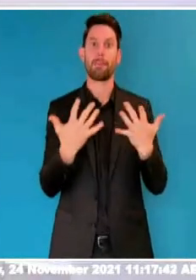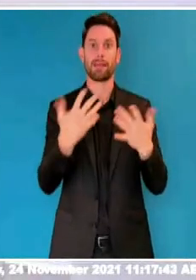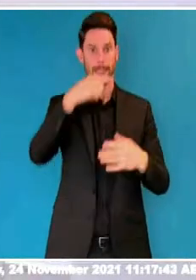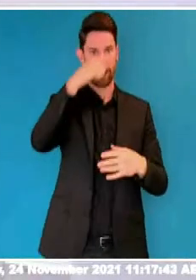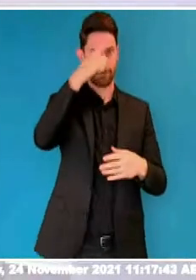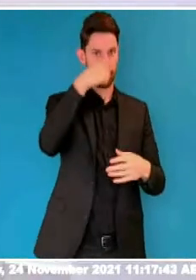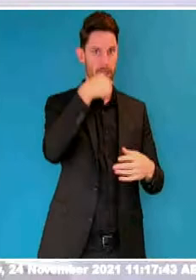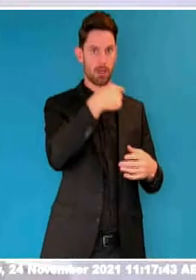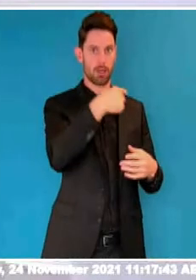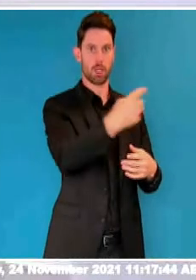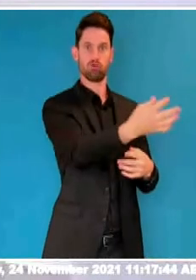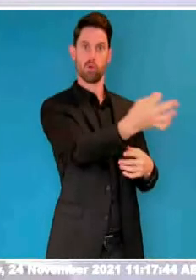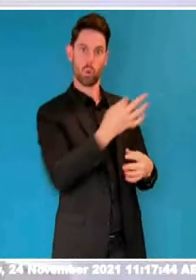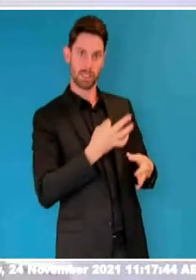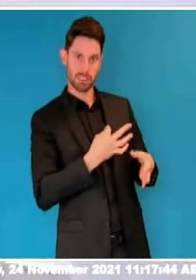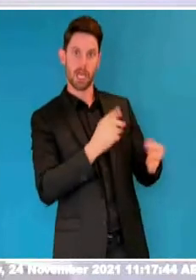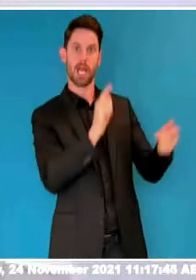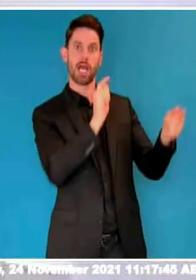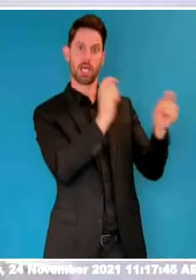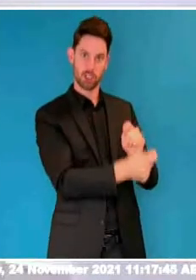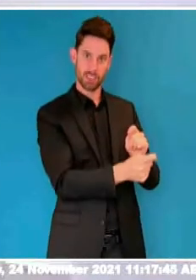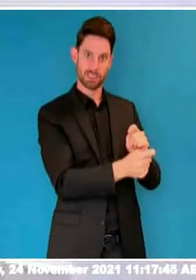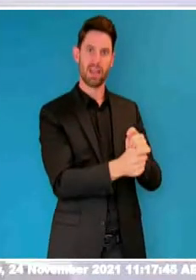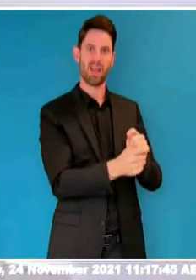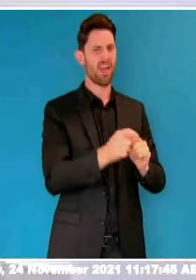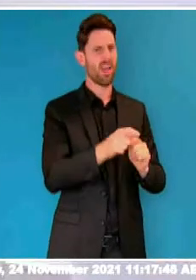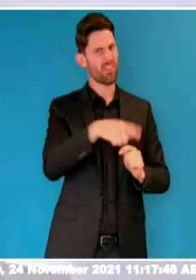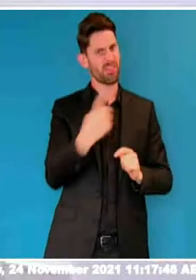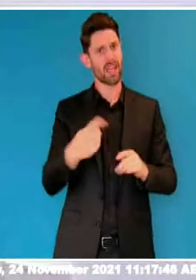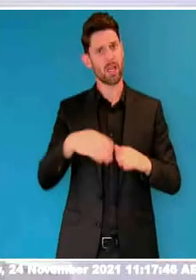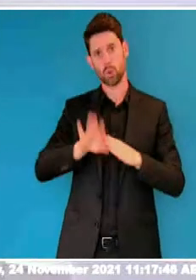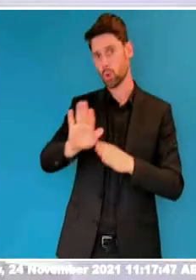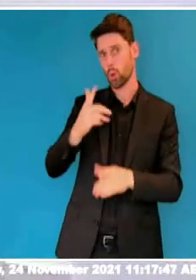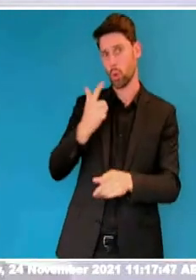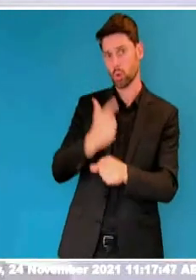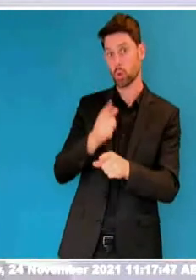with disabilities, and then in some of your evidence you indicated that you did have a record.